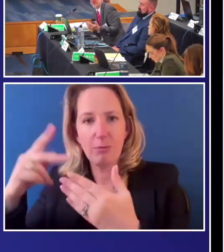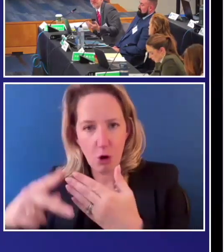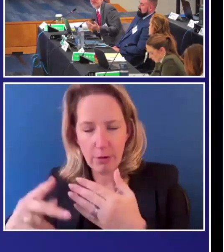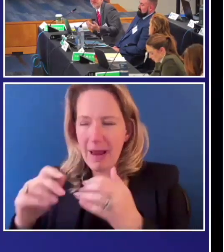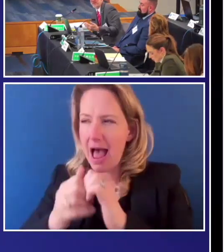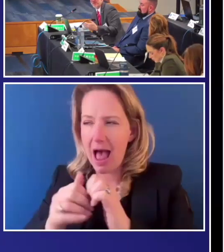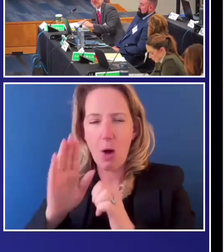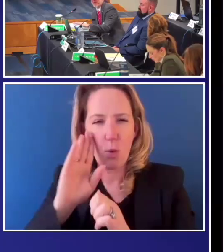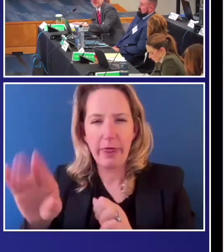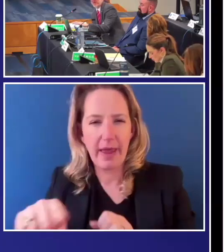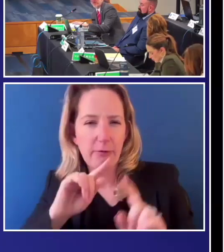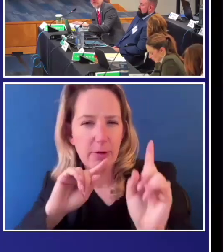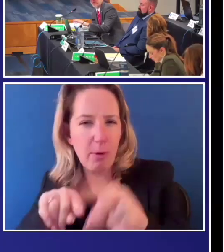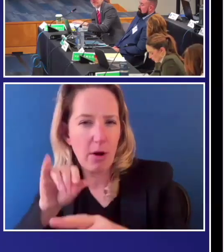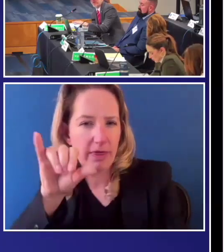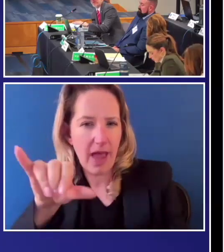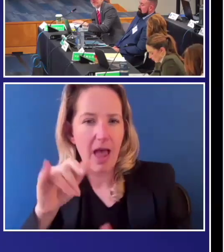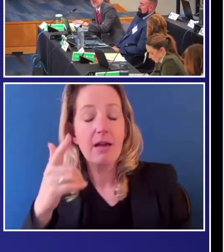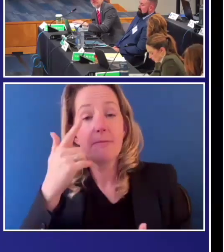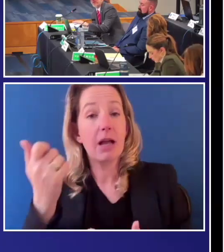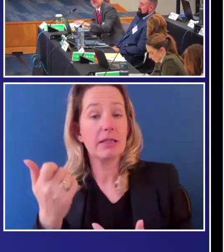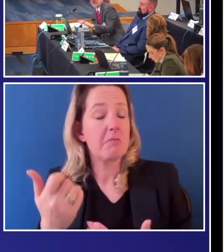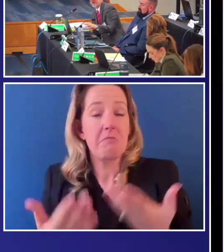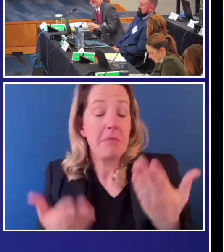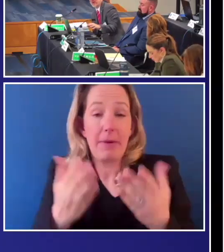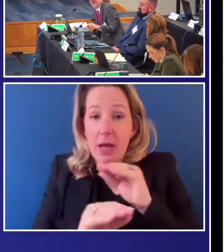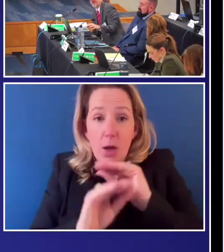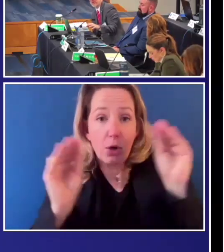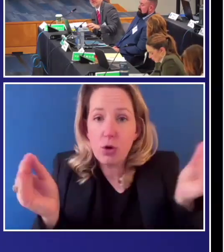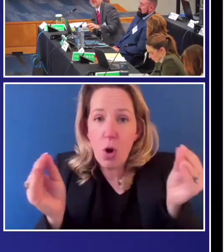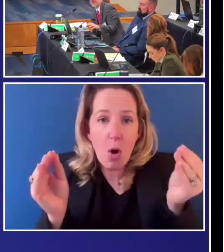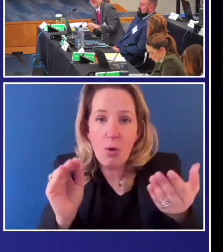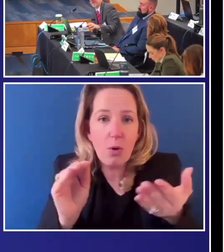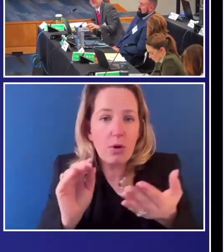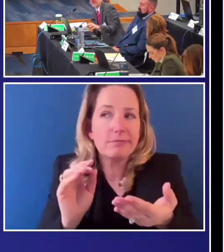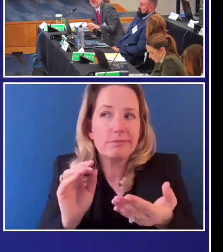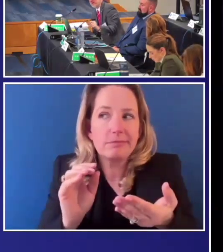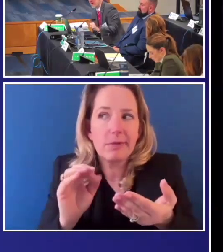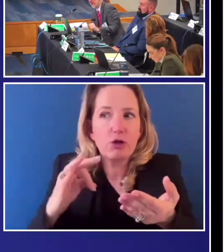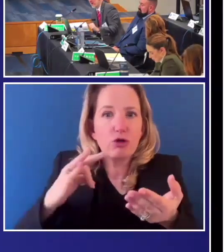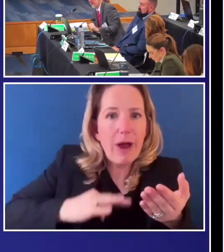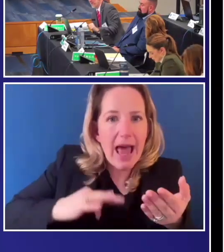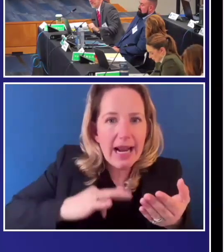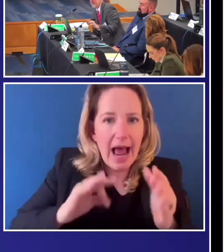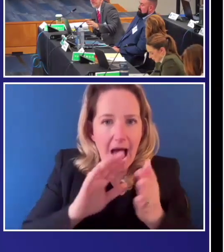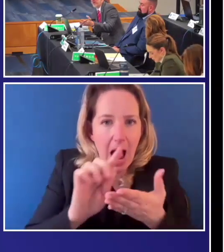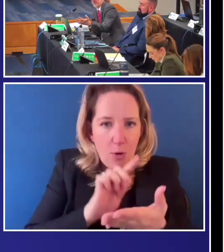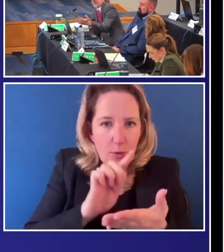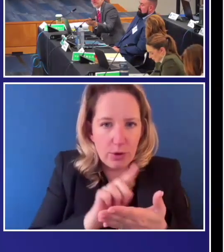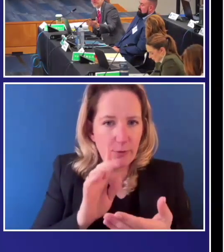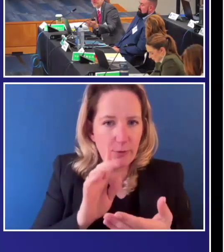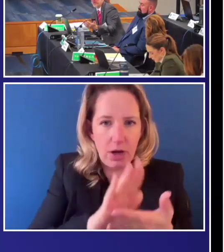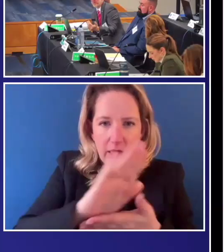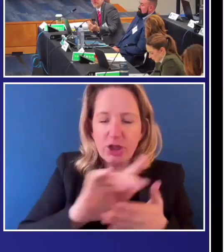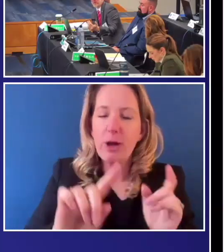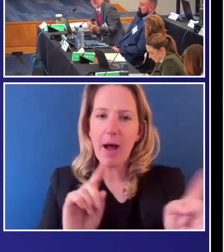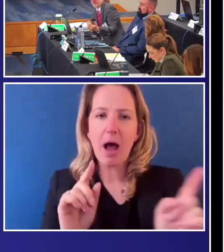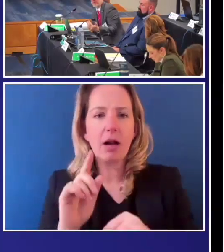because not necessarily getting college credit if it's clock hours specifically. And so again, these Workforce Pell programs